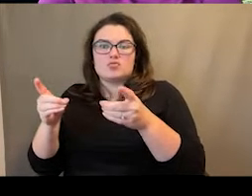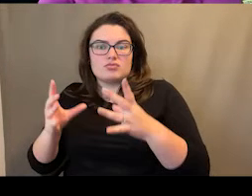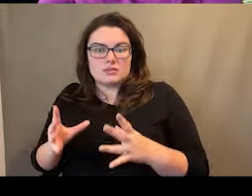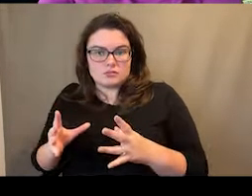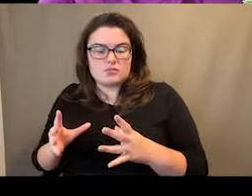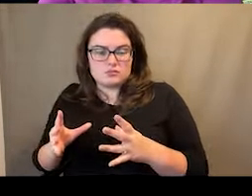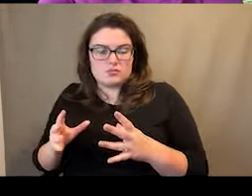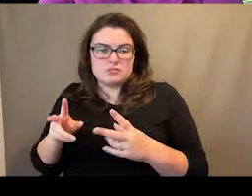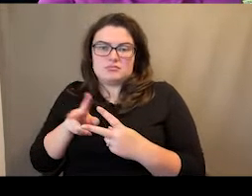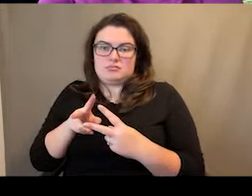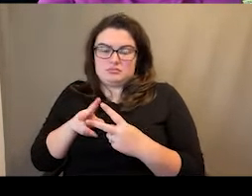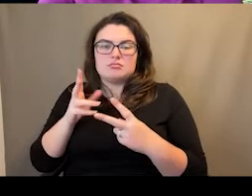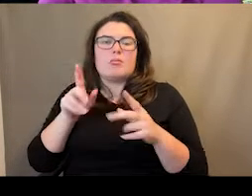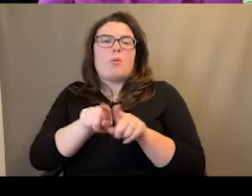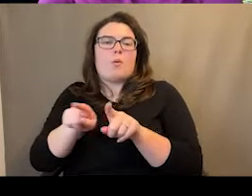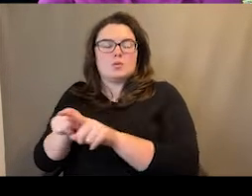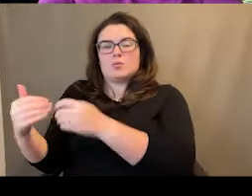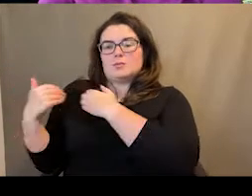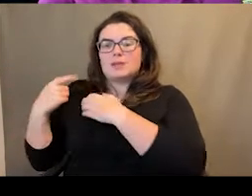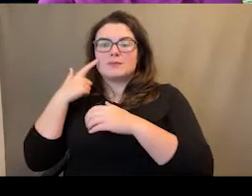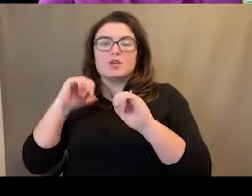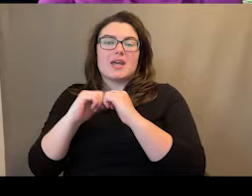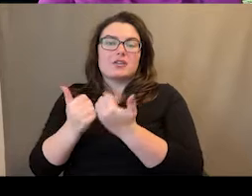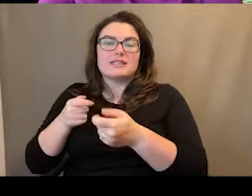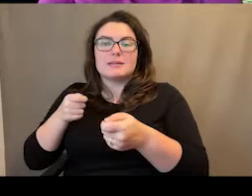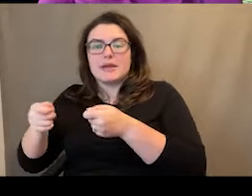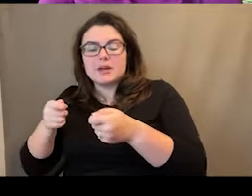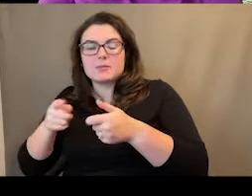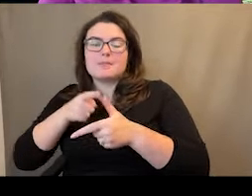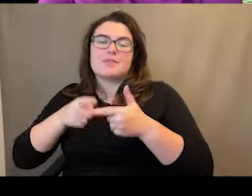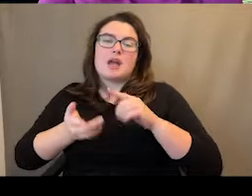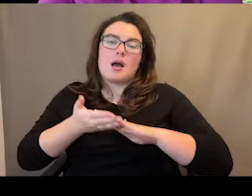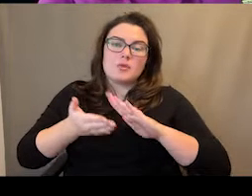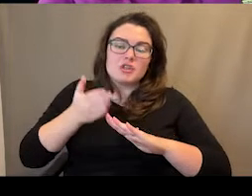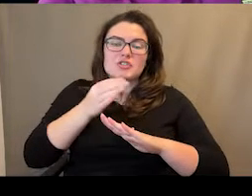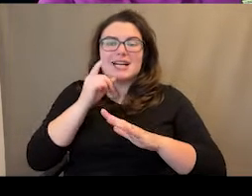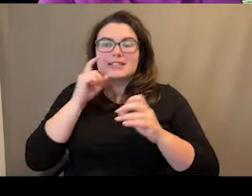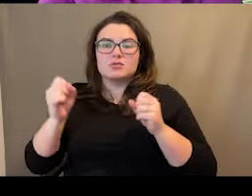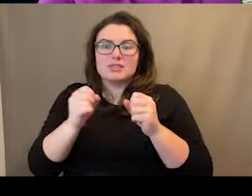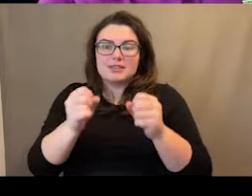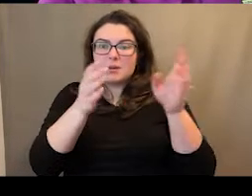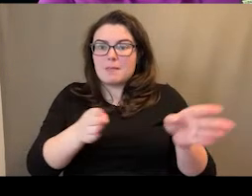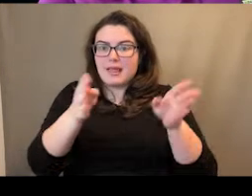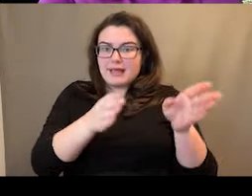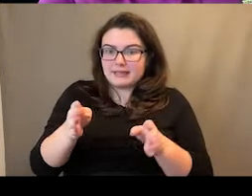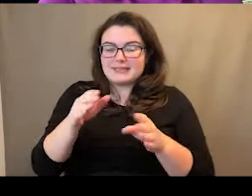are also responsible for agency management, operations, and strategic planning in support of